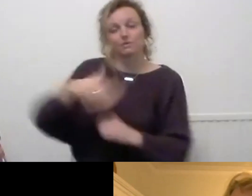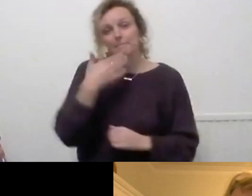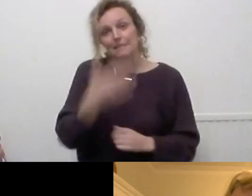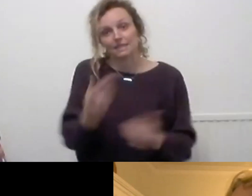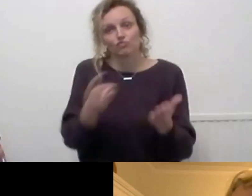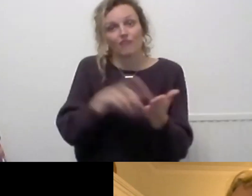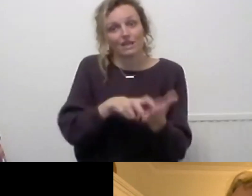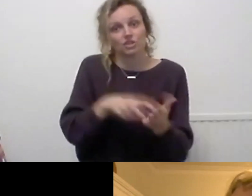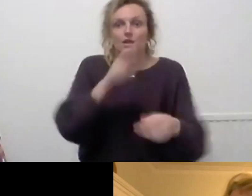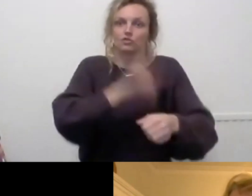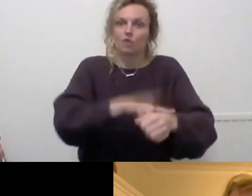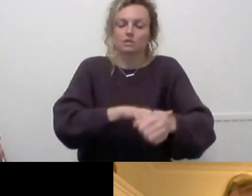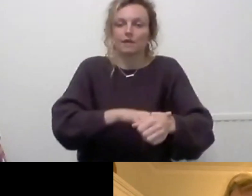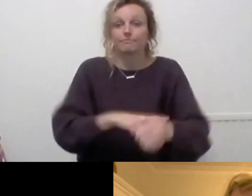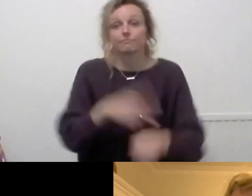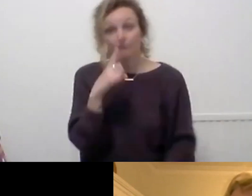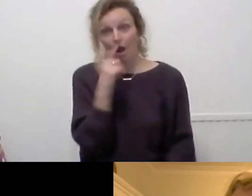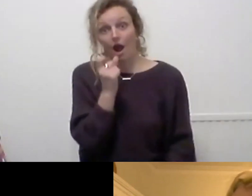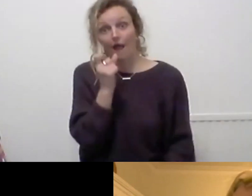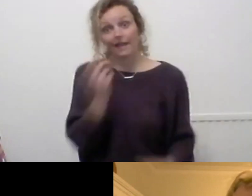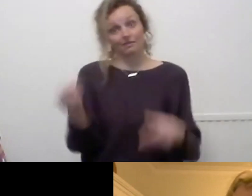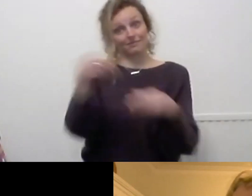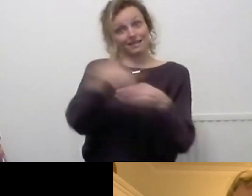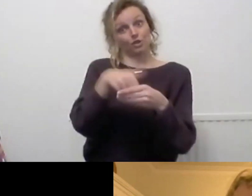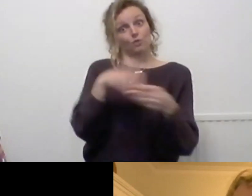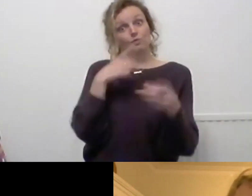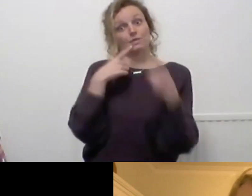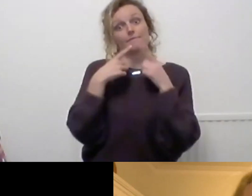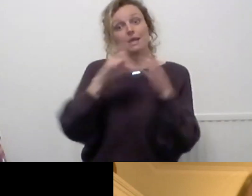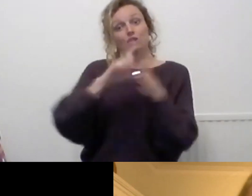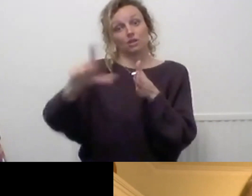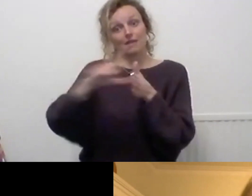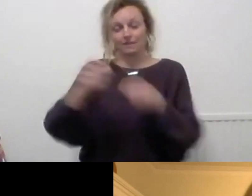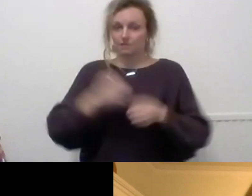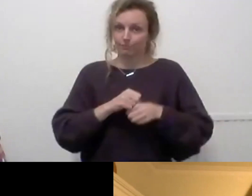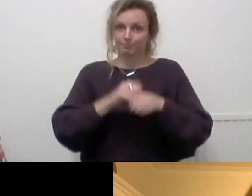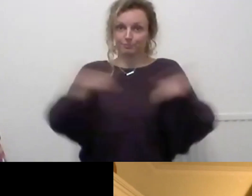that goes out later, information about that and information in different languages about that.